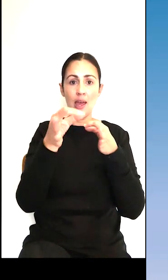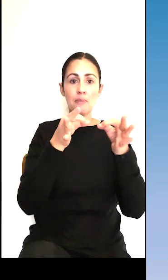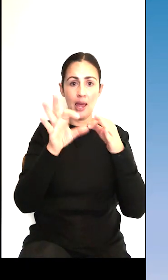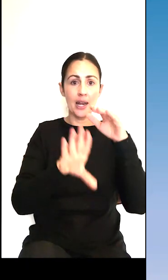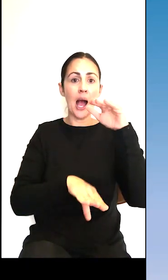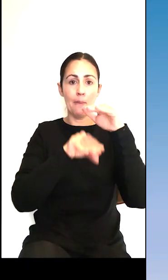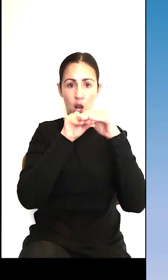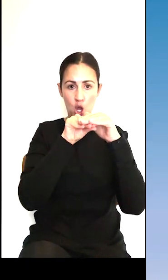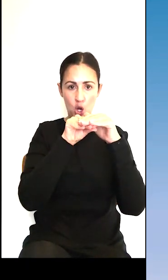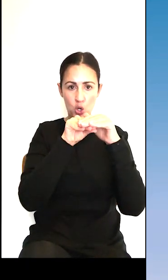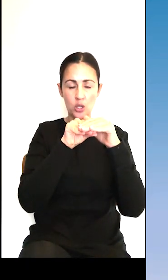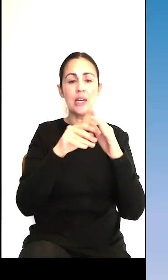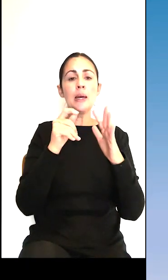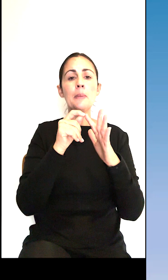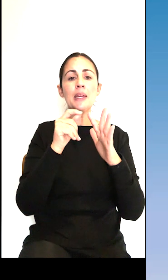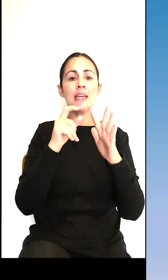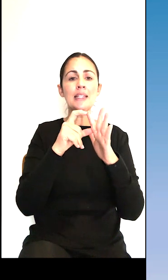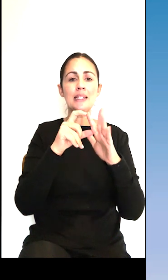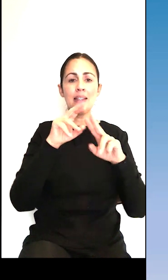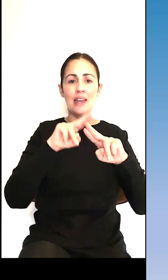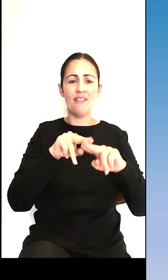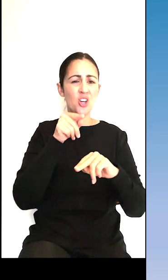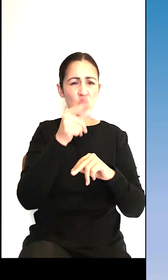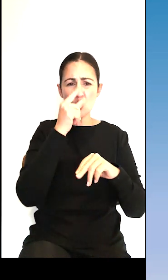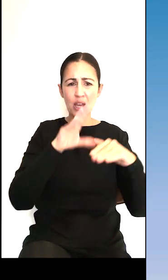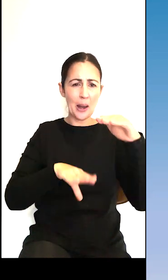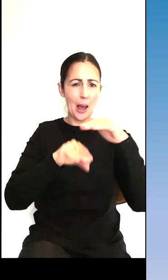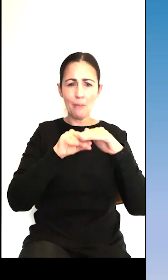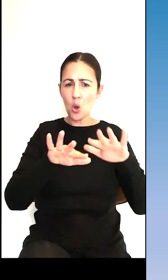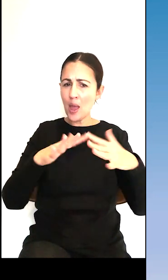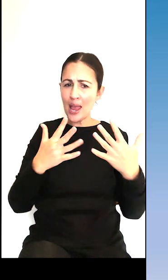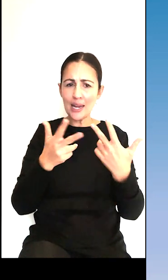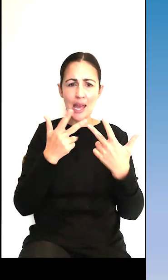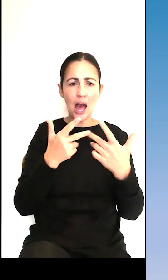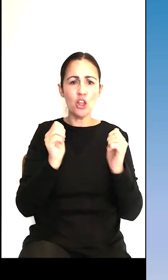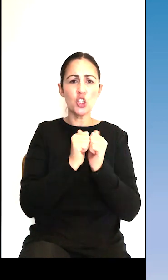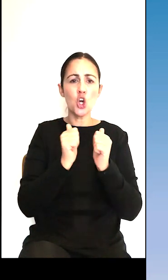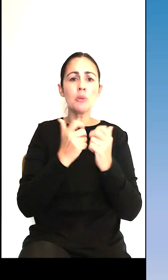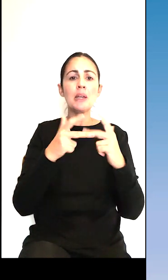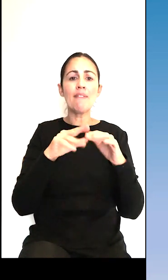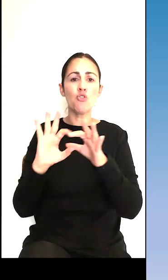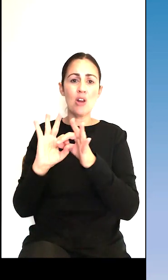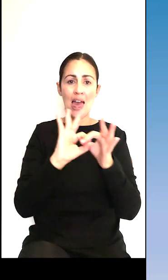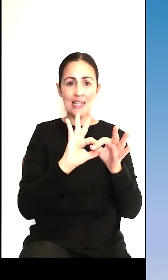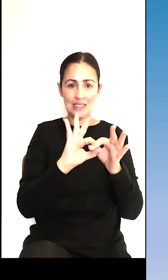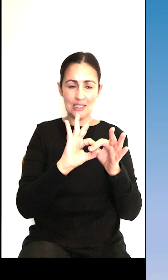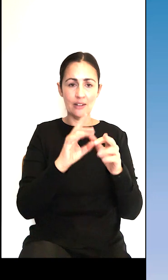because it's a PDF upload, you can upload any of those documents that you wish to into that section.